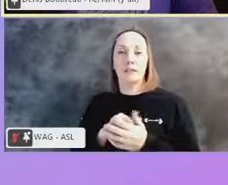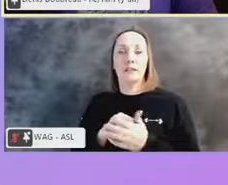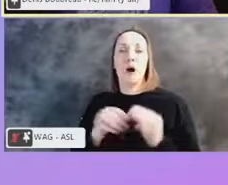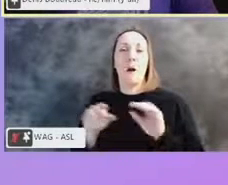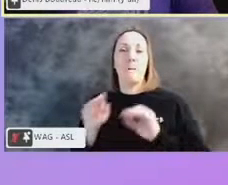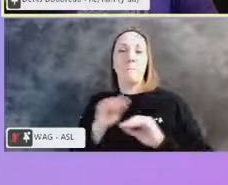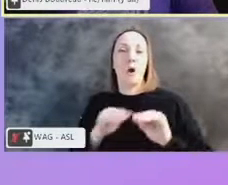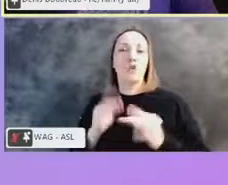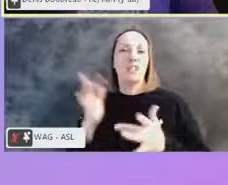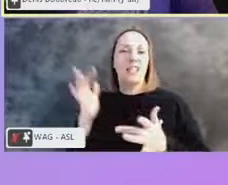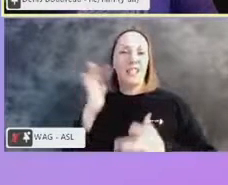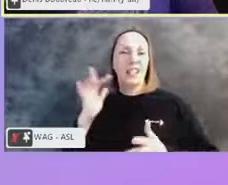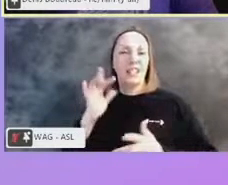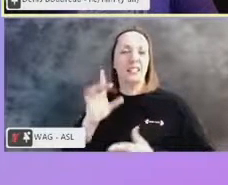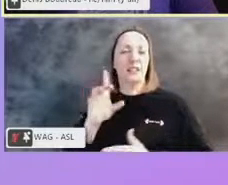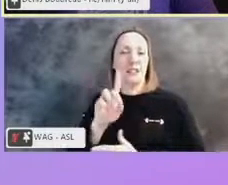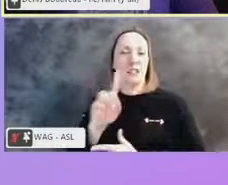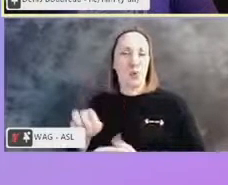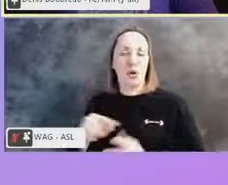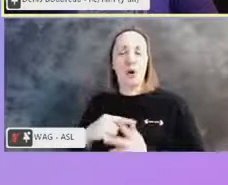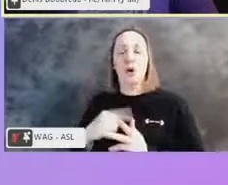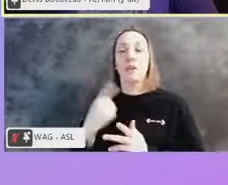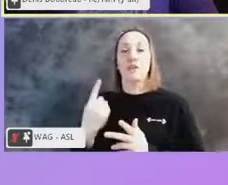speaks to one deafness. There's that speaks to